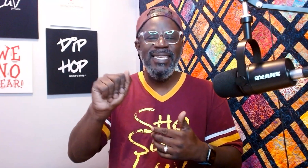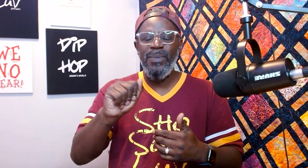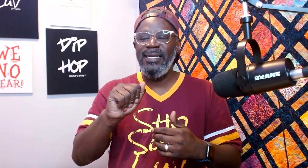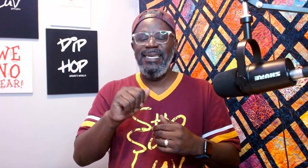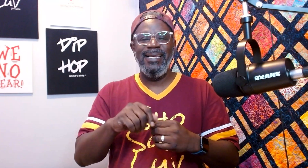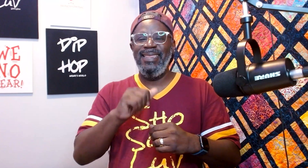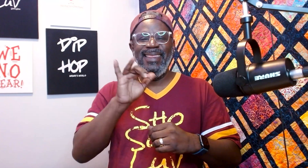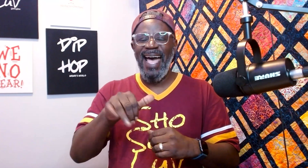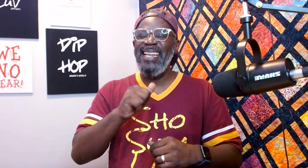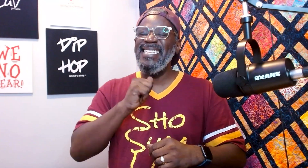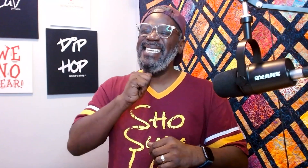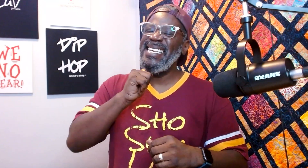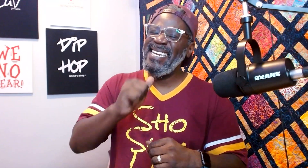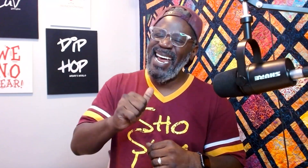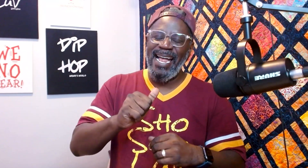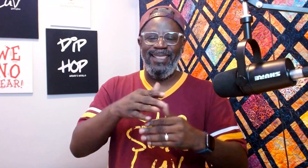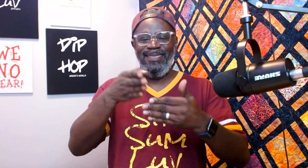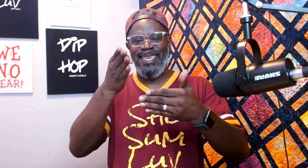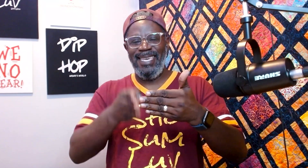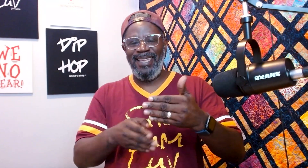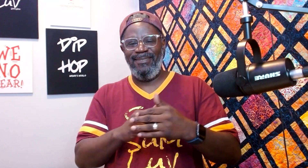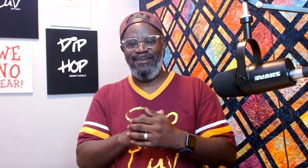disability is, that is not the end.